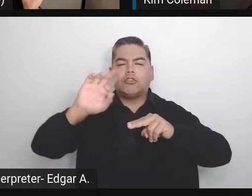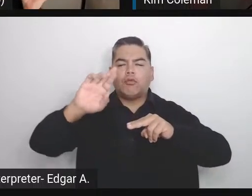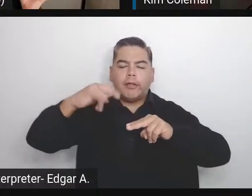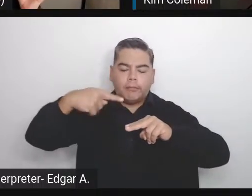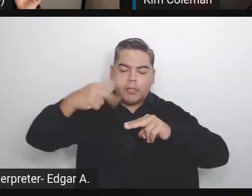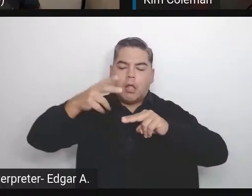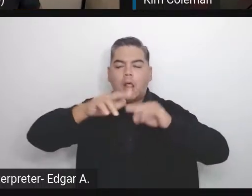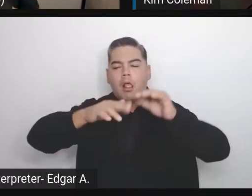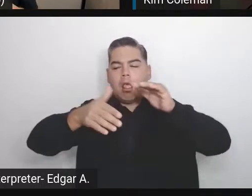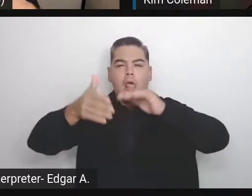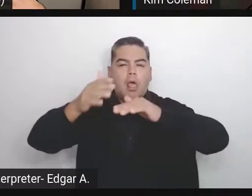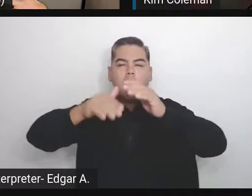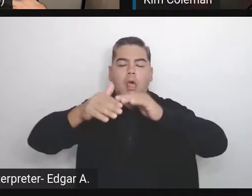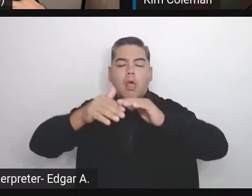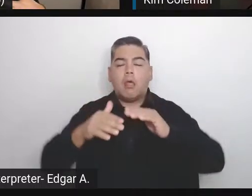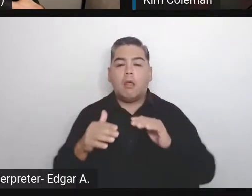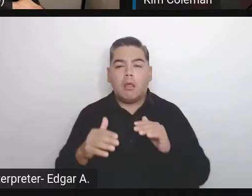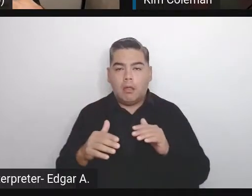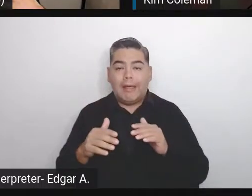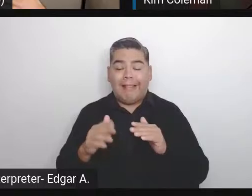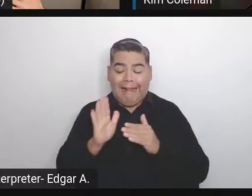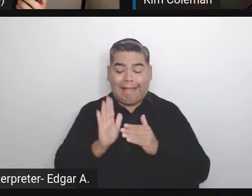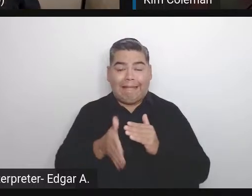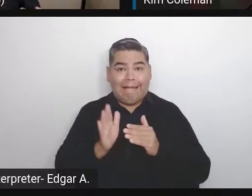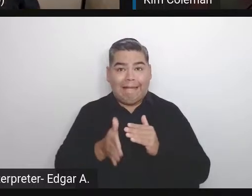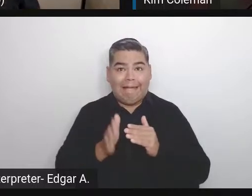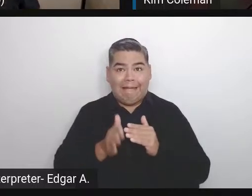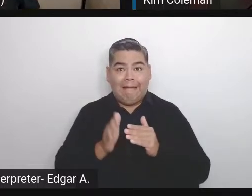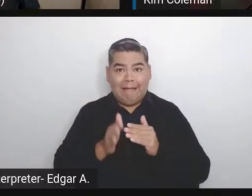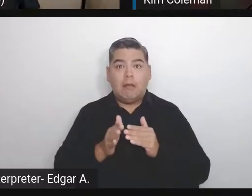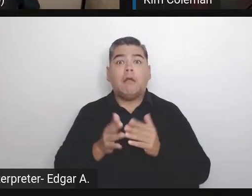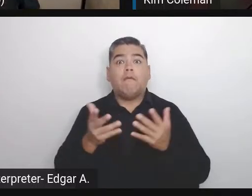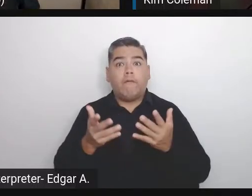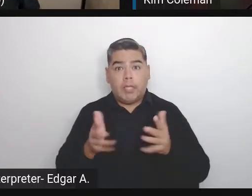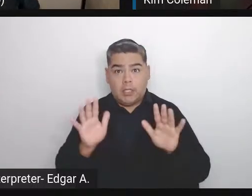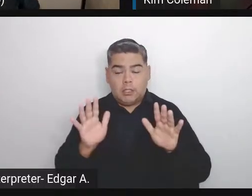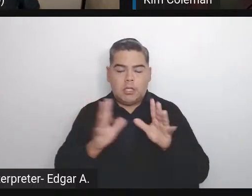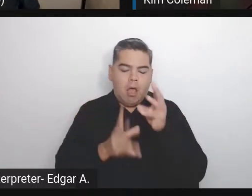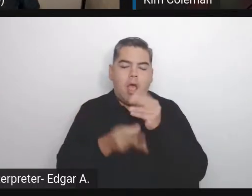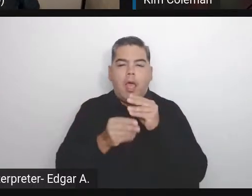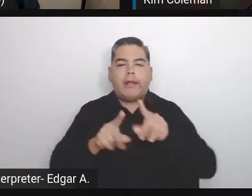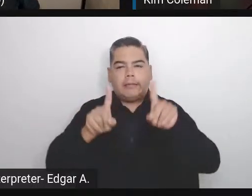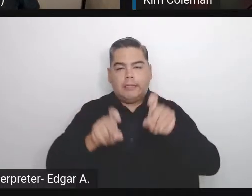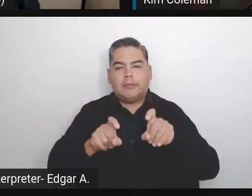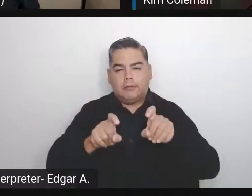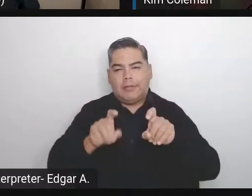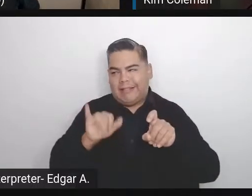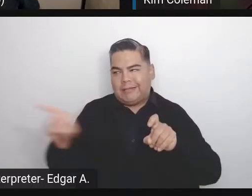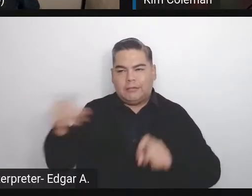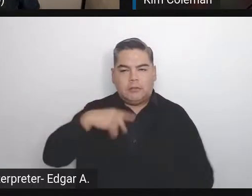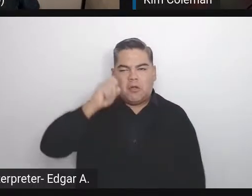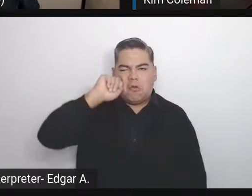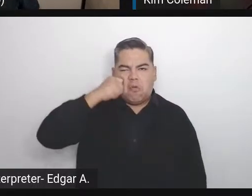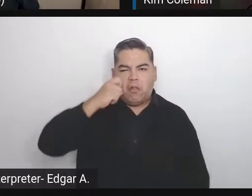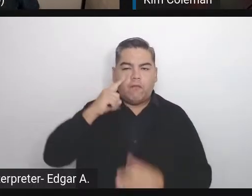and then start building if you have some modules or you want to compress your Java script. And at the end start adding text